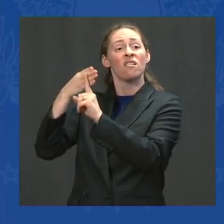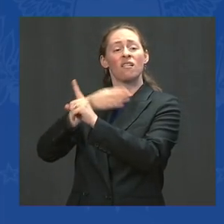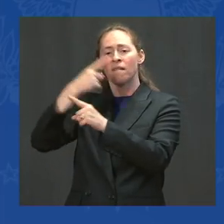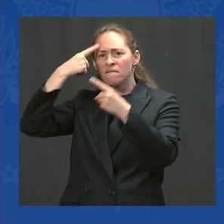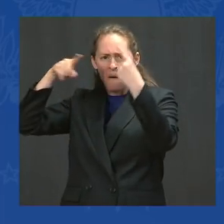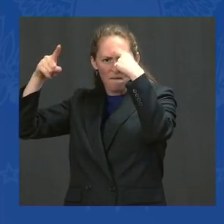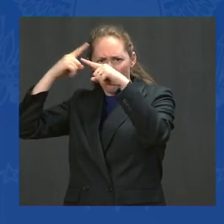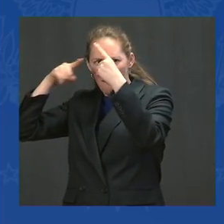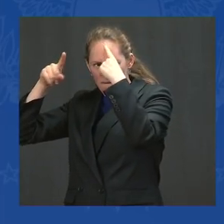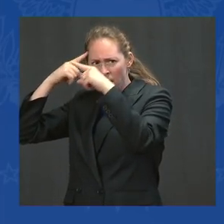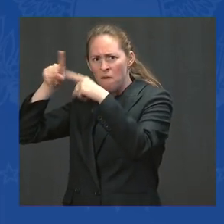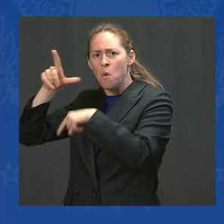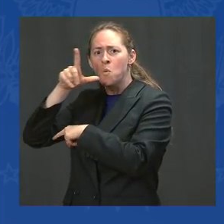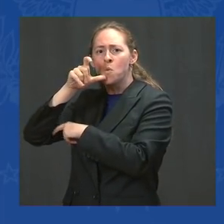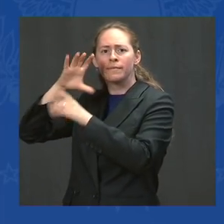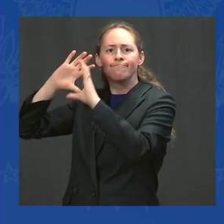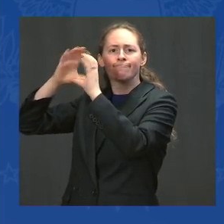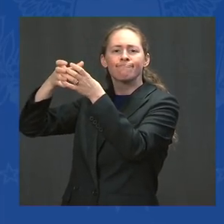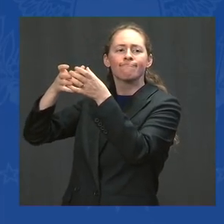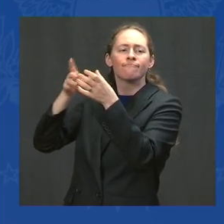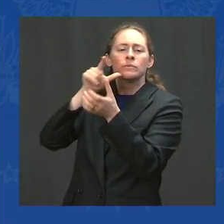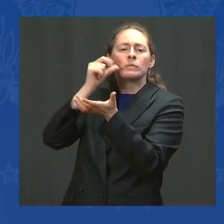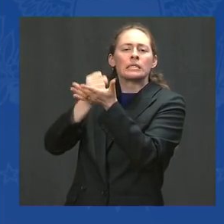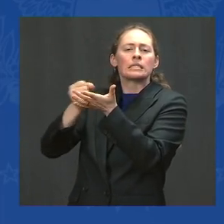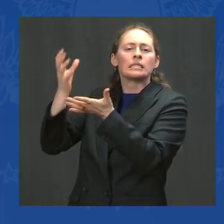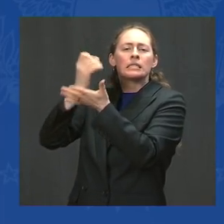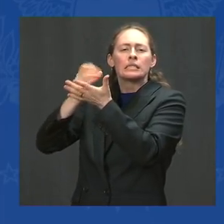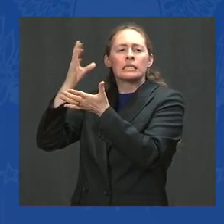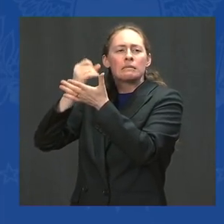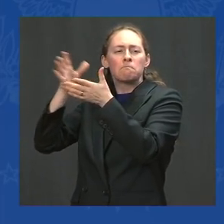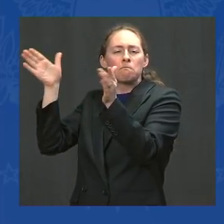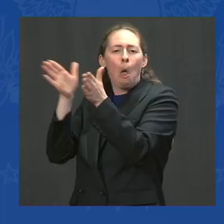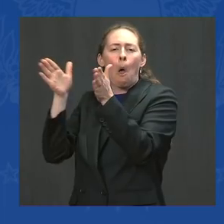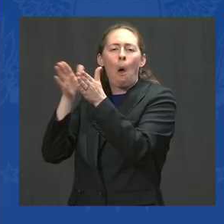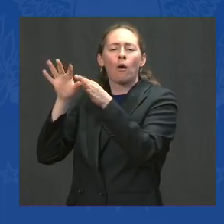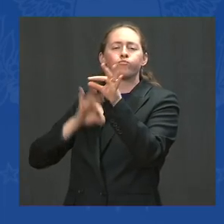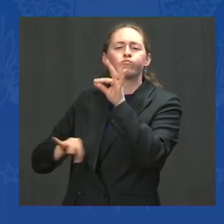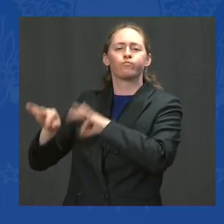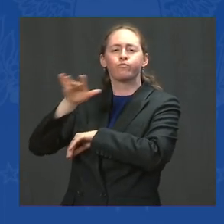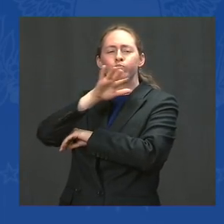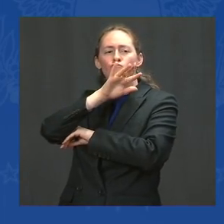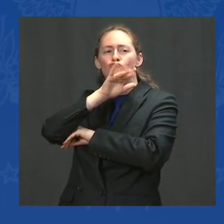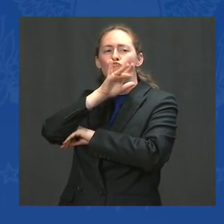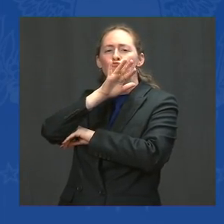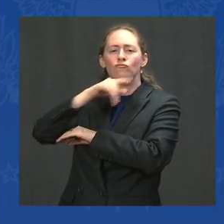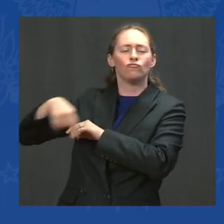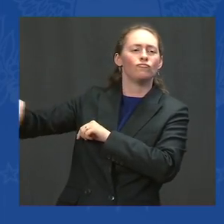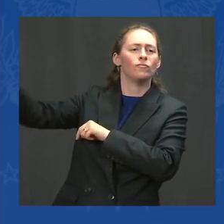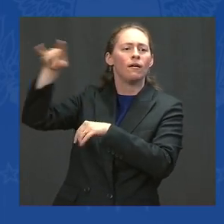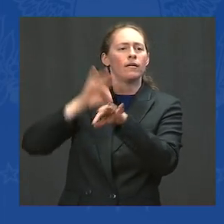and folks at the top. Those 55 major corporations that paid zero in income tax